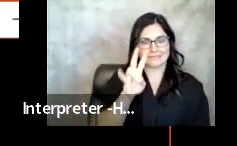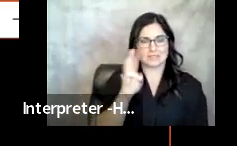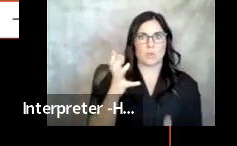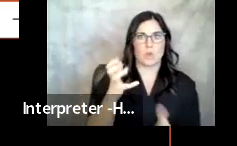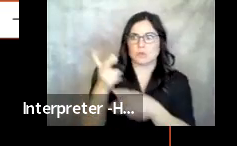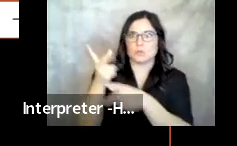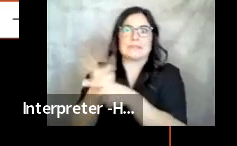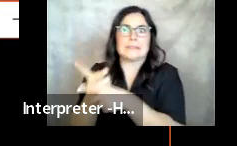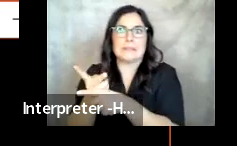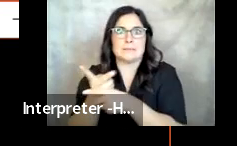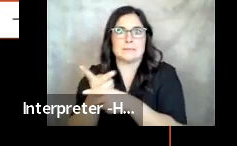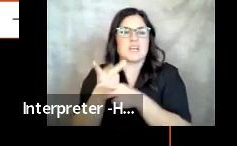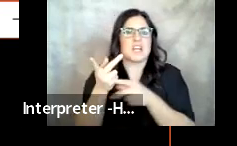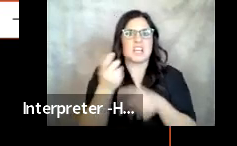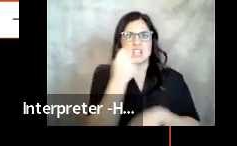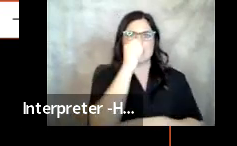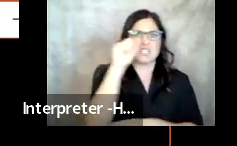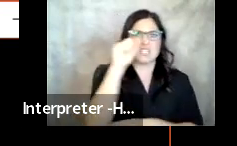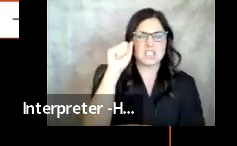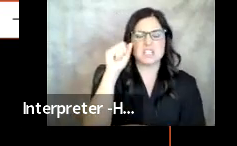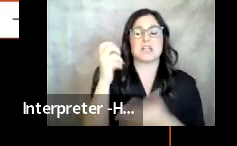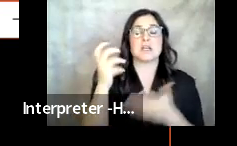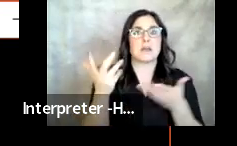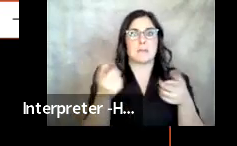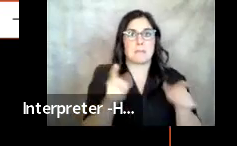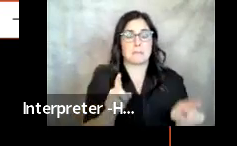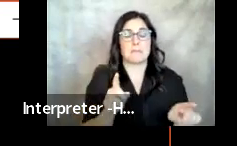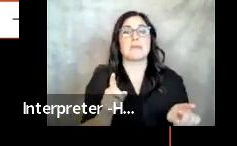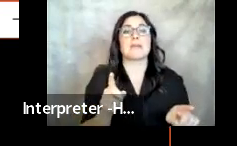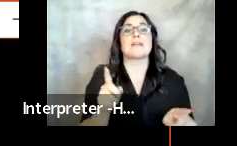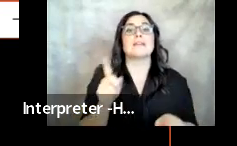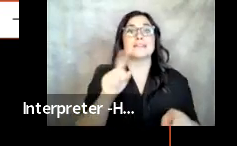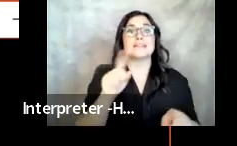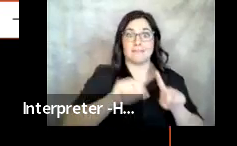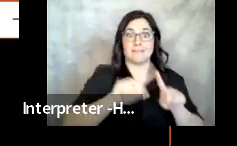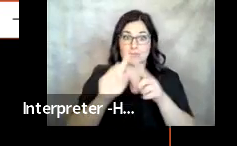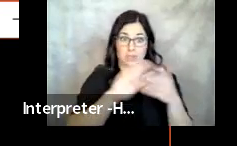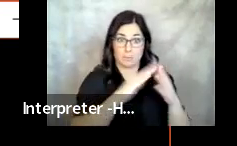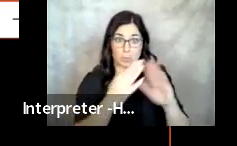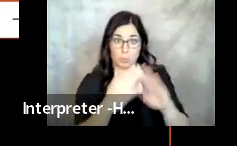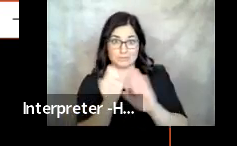And then following that. Many. Communities and even states. Passed laws.